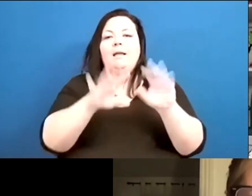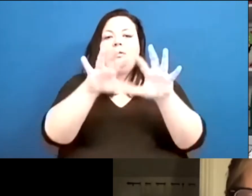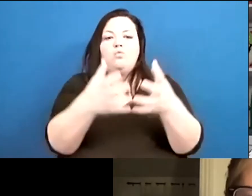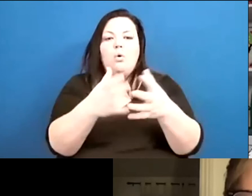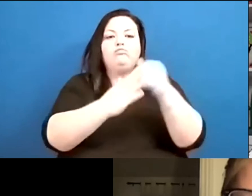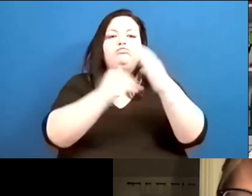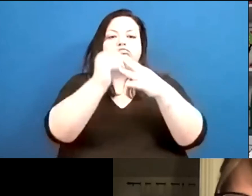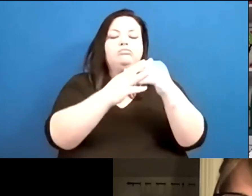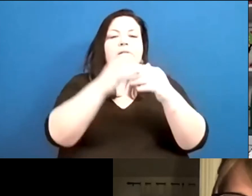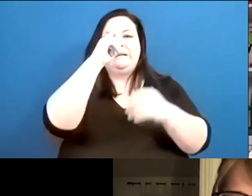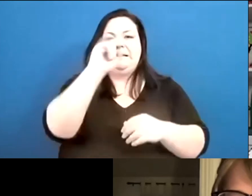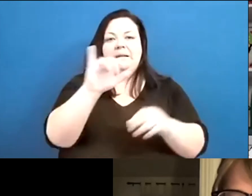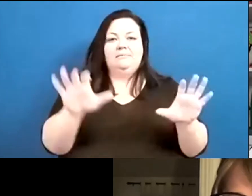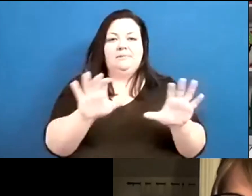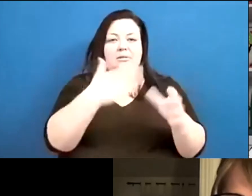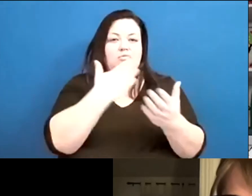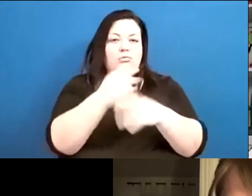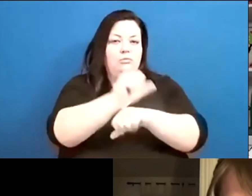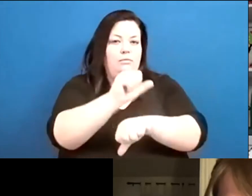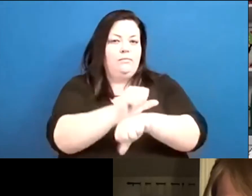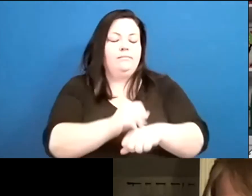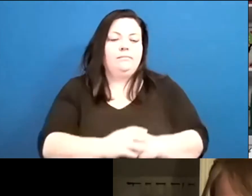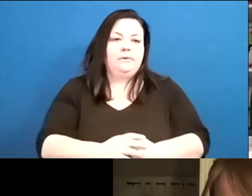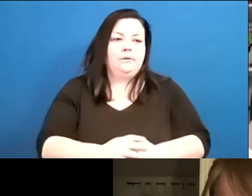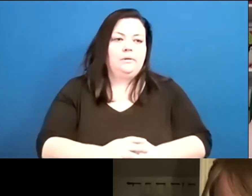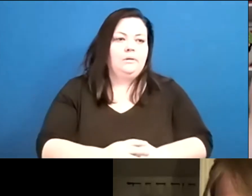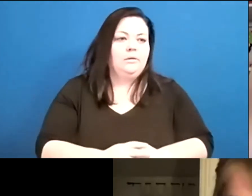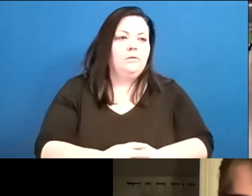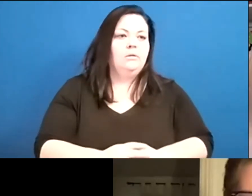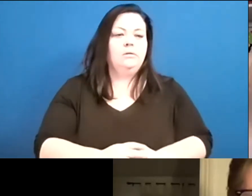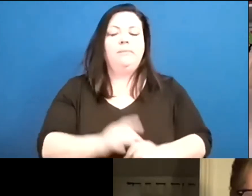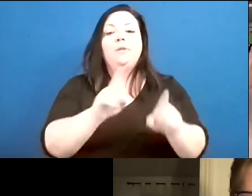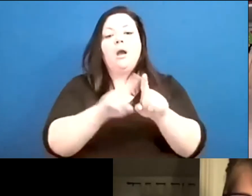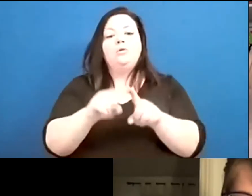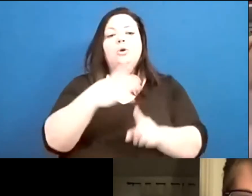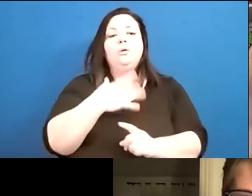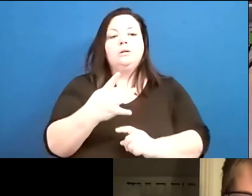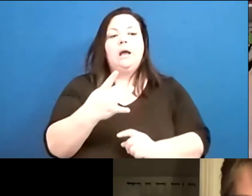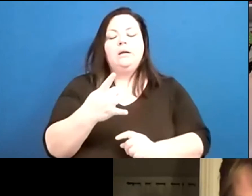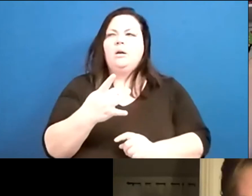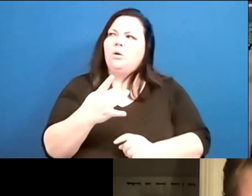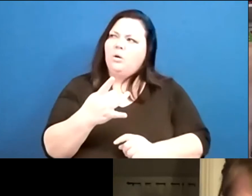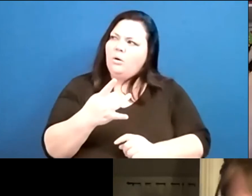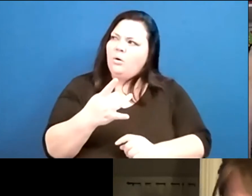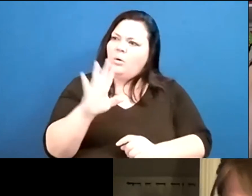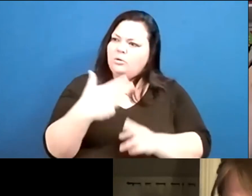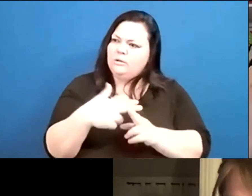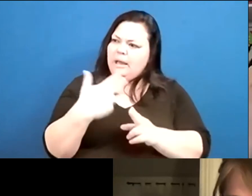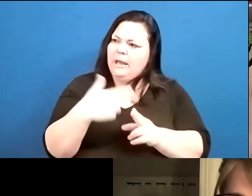does that really well, um, and I also like the one where there, is oh gosh, what's her name, I can't think of it right now